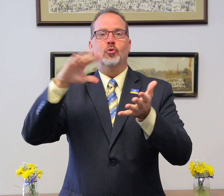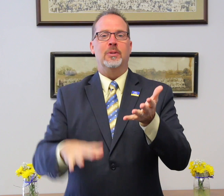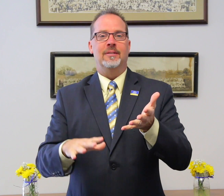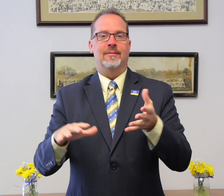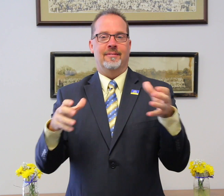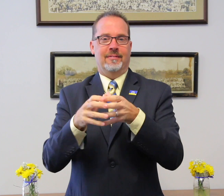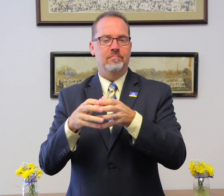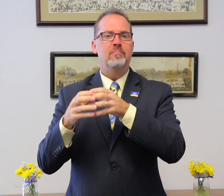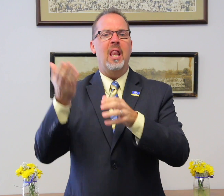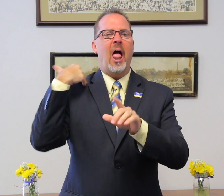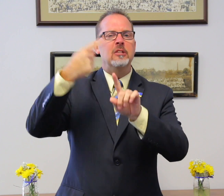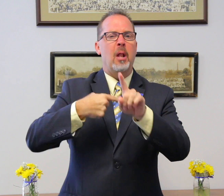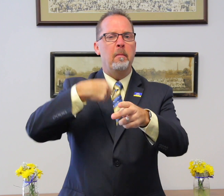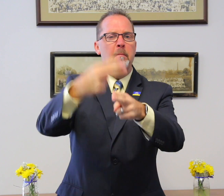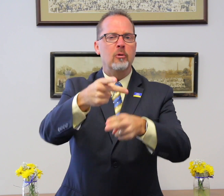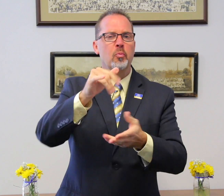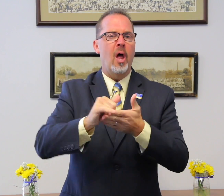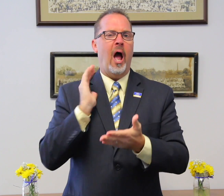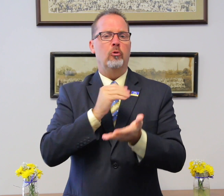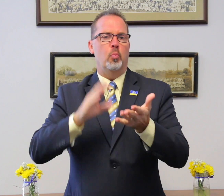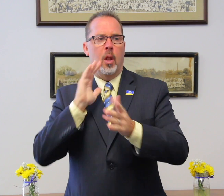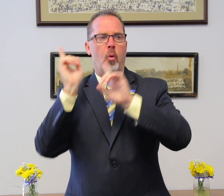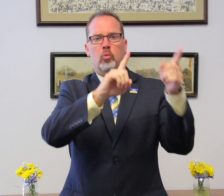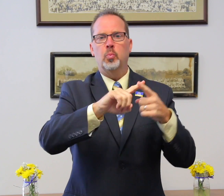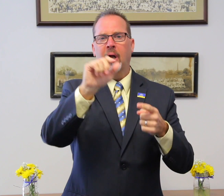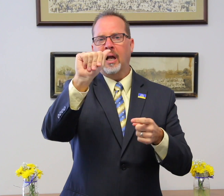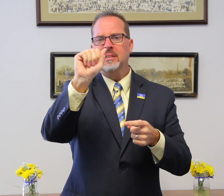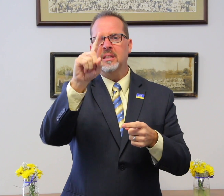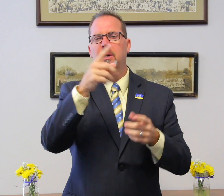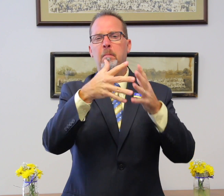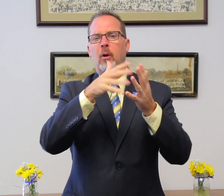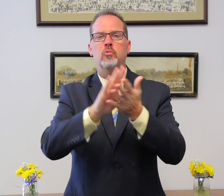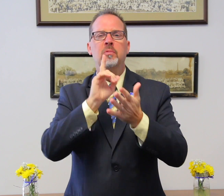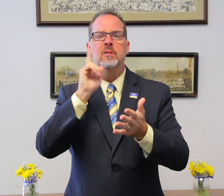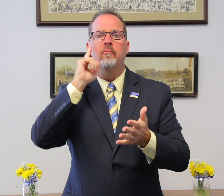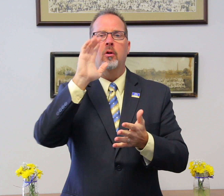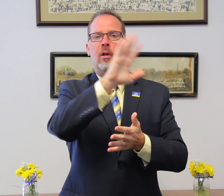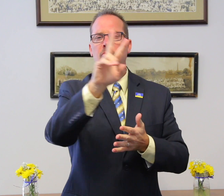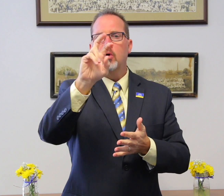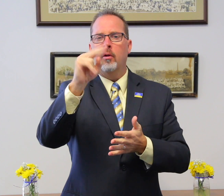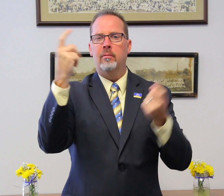will be a lot of exciting things but in the last month I wanted to update you on what happened with our trip to the American School for the Deaf. They are